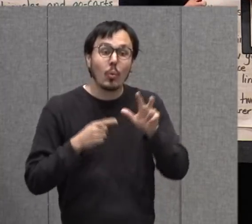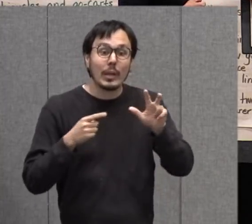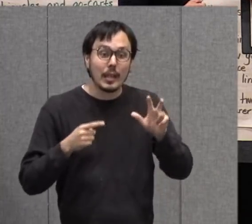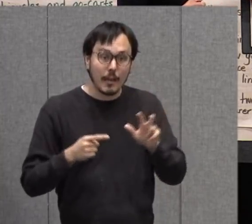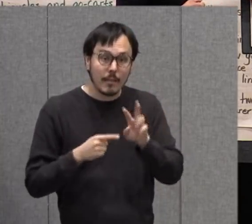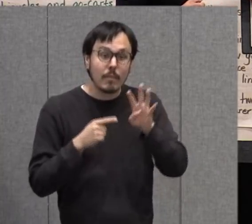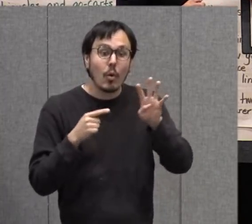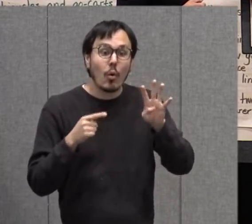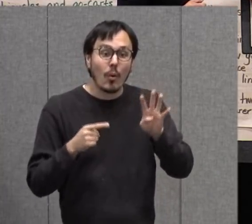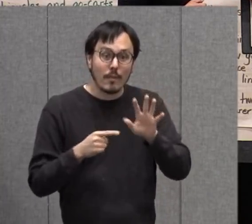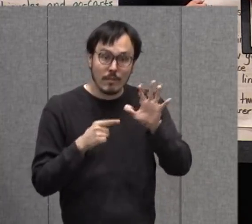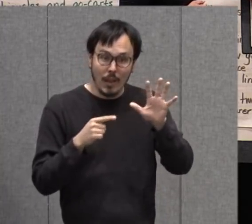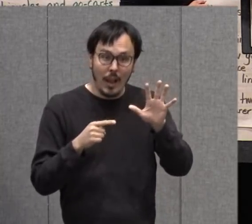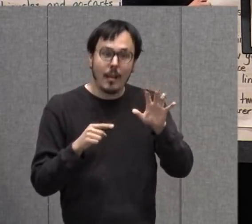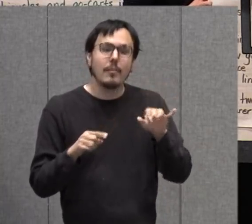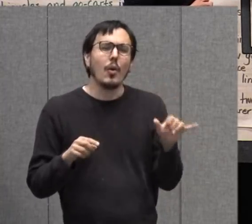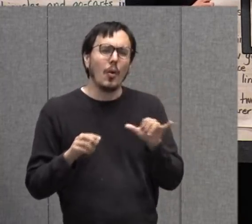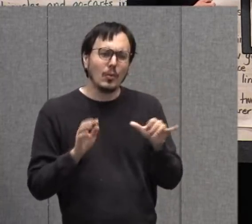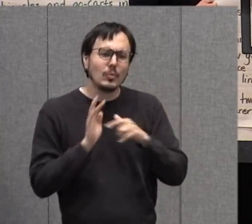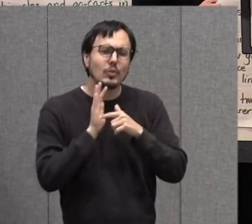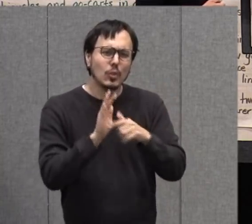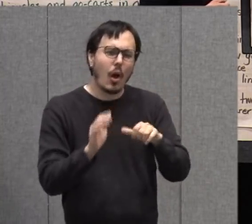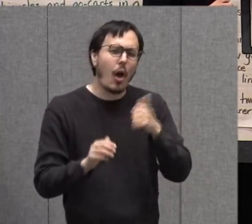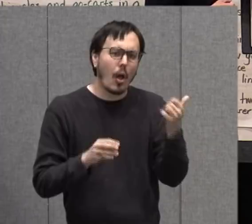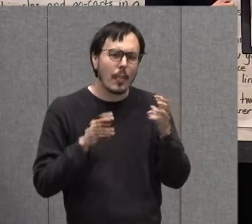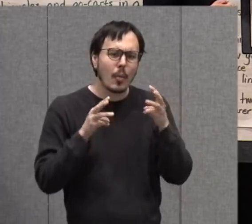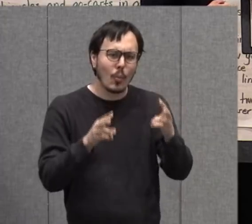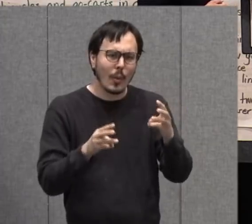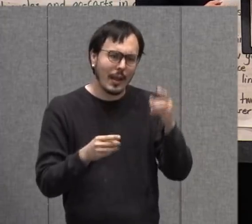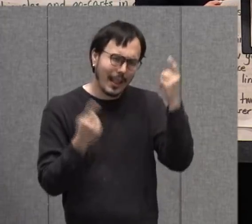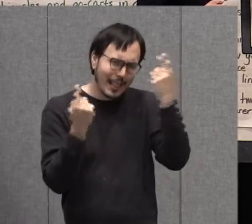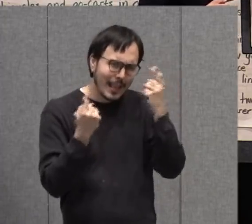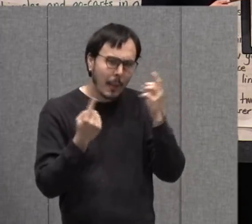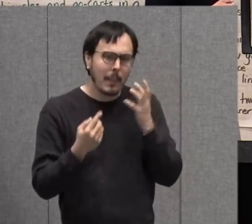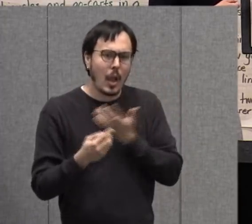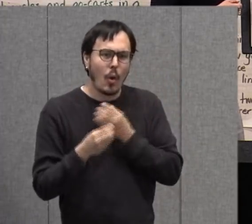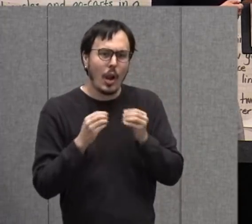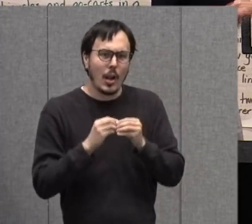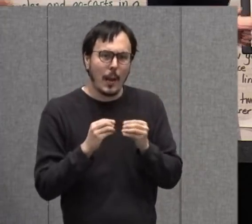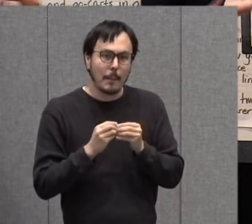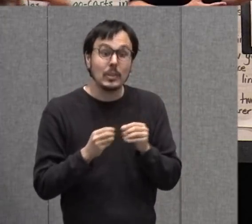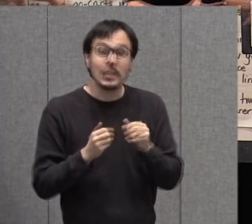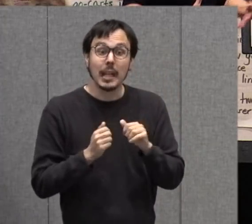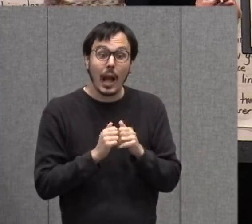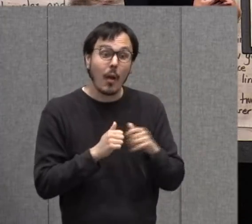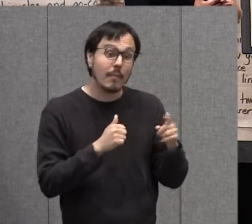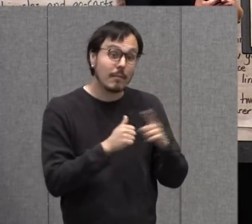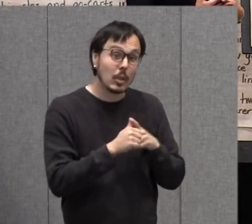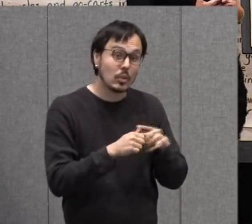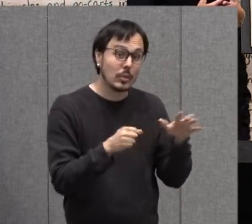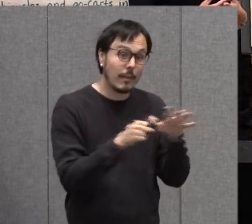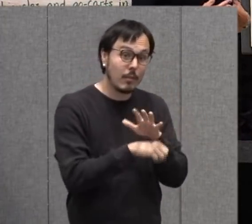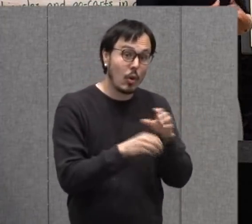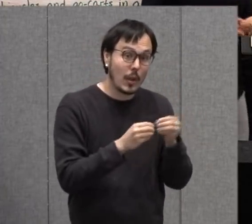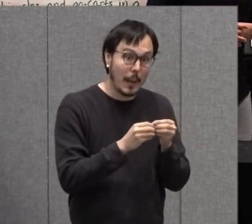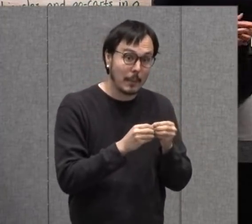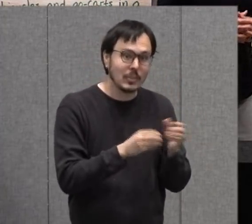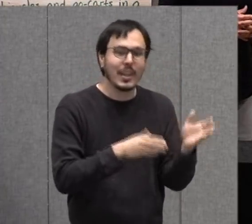of putting our fractions together by working with our whole numbers first then our fractions and putting them all together.